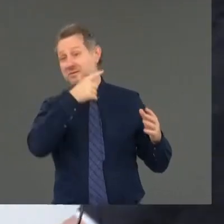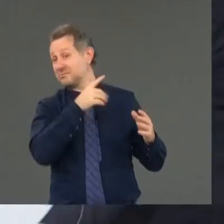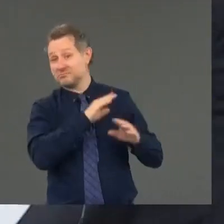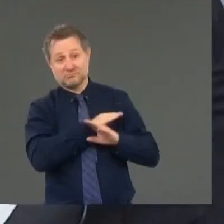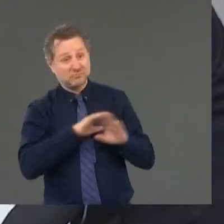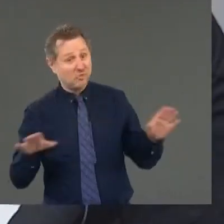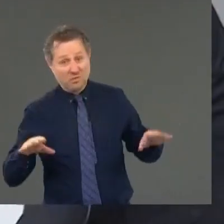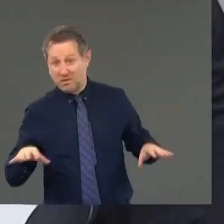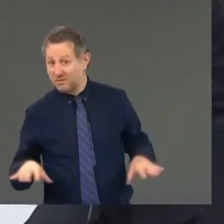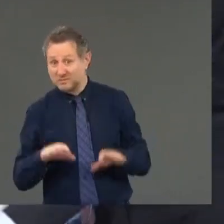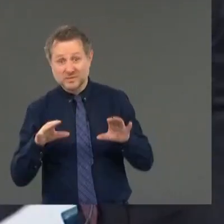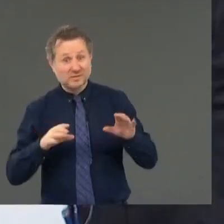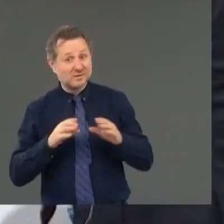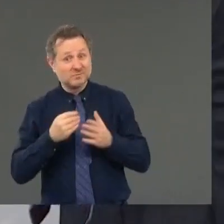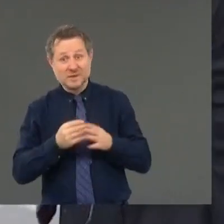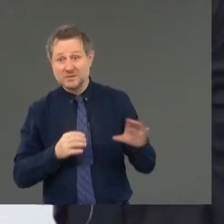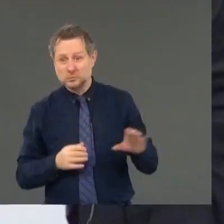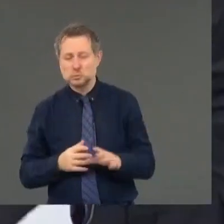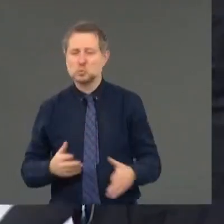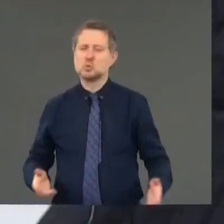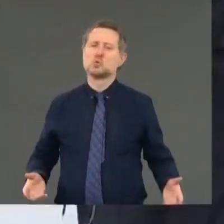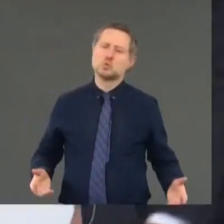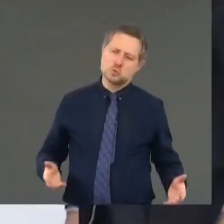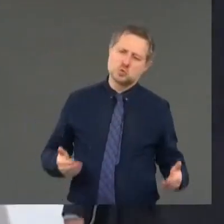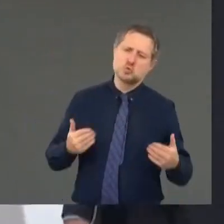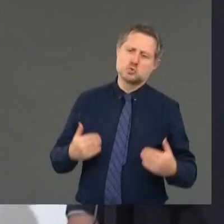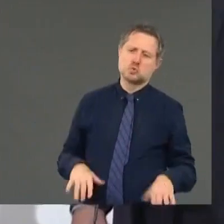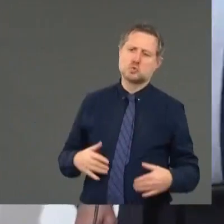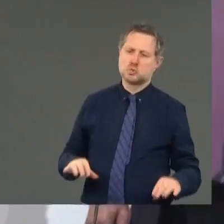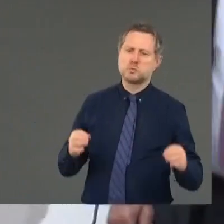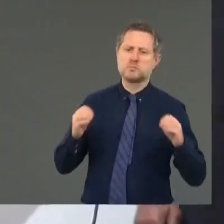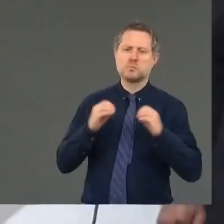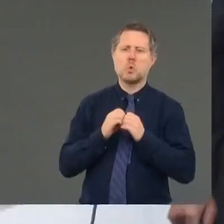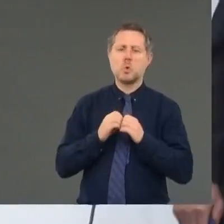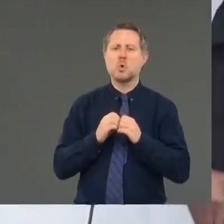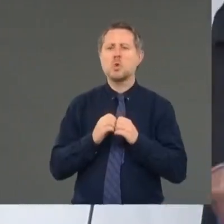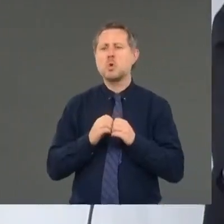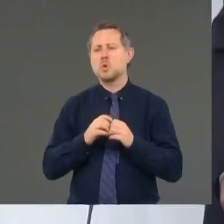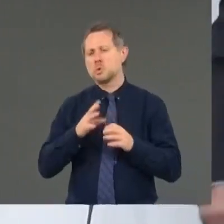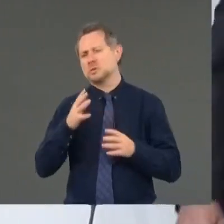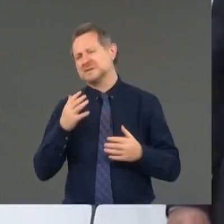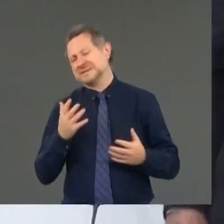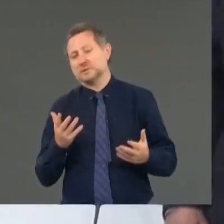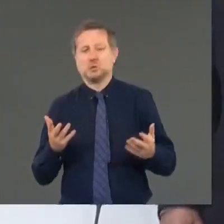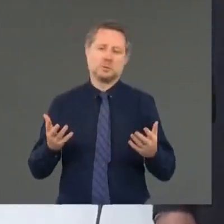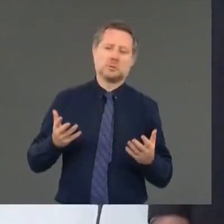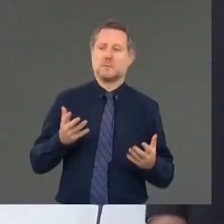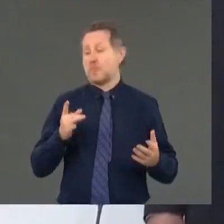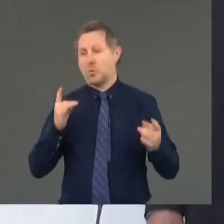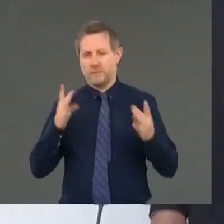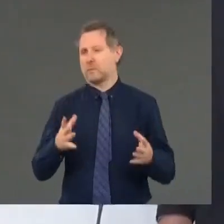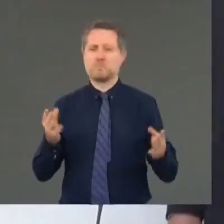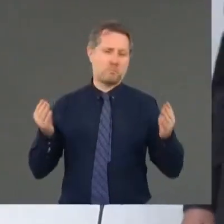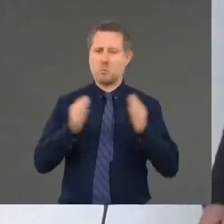COME FOR A COUPLE MORE WEEKS? WE WILL SEE IN A COUPLE MORE WEEKS. BUT IF THE FEDERAL GOVERNMENT